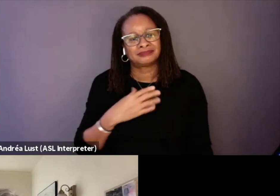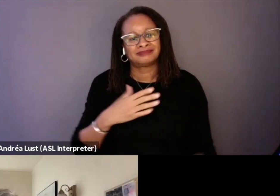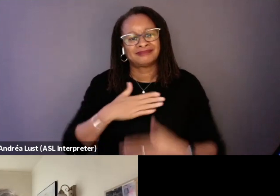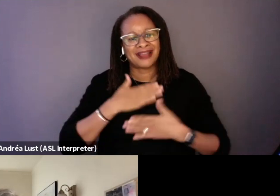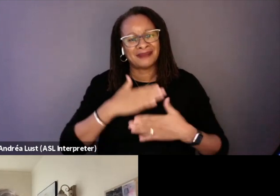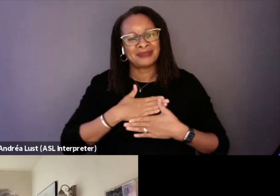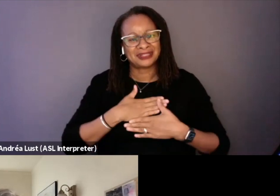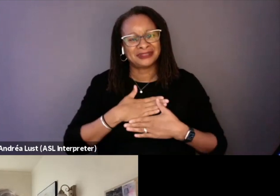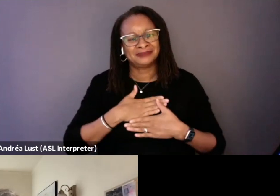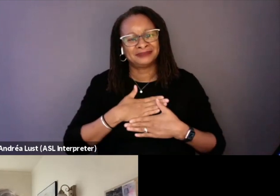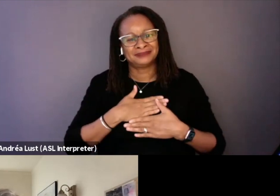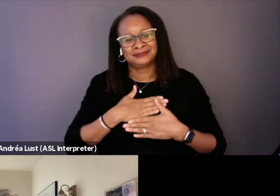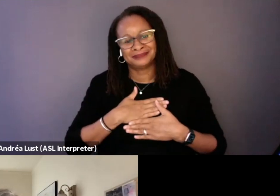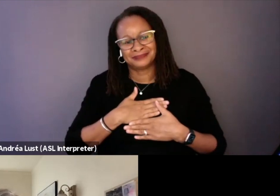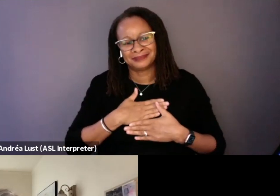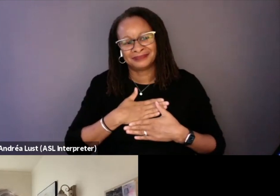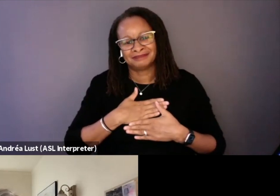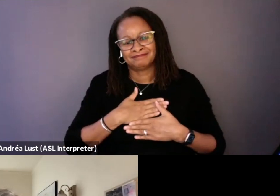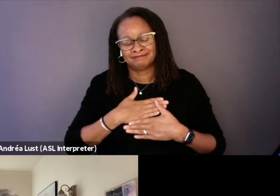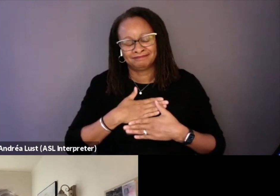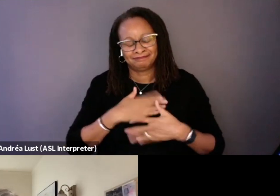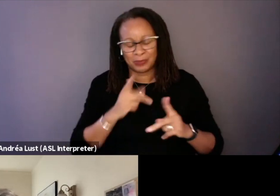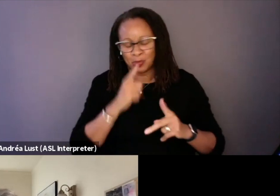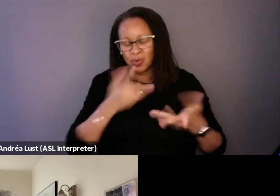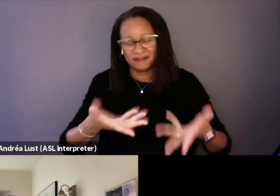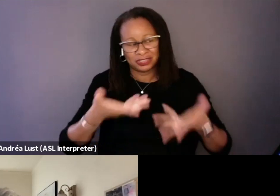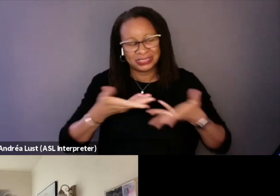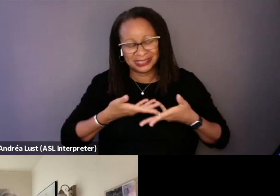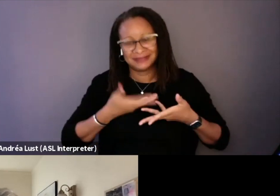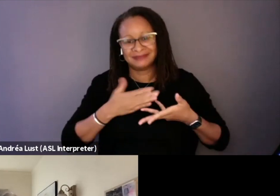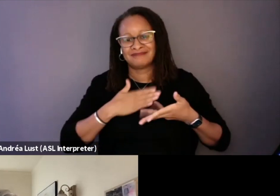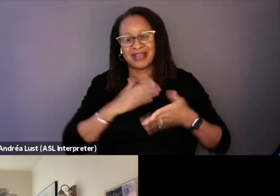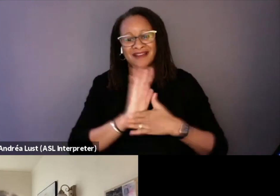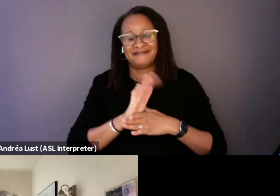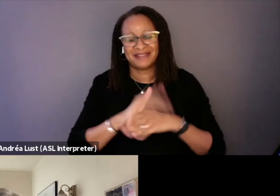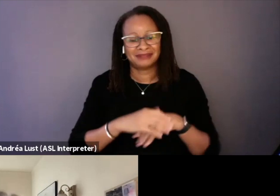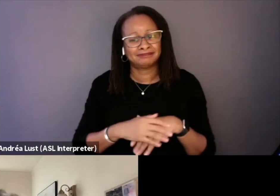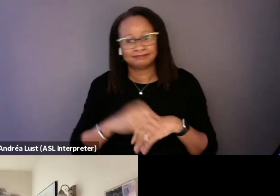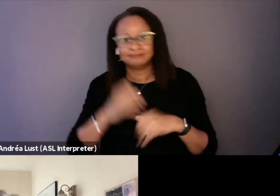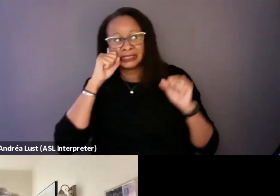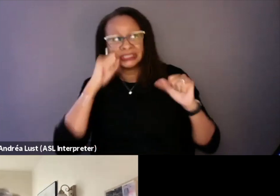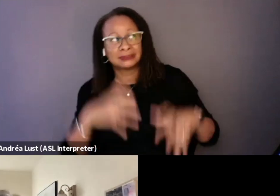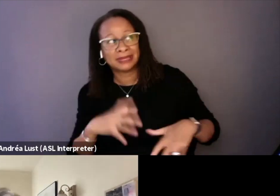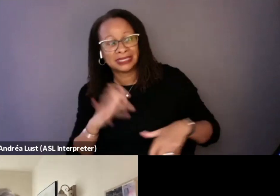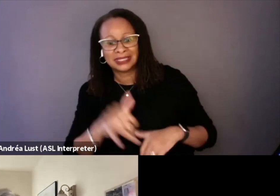about the reception that it's gotten from a lot my peers. It's pretty amazing. Yeah.